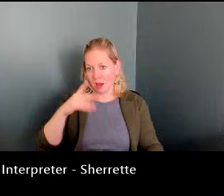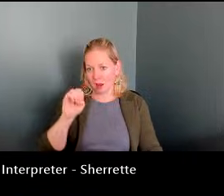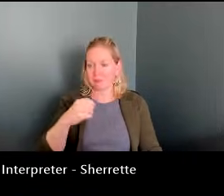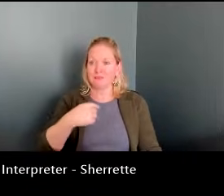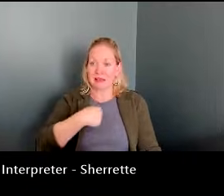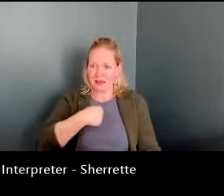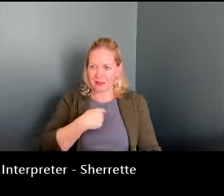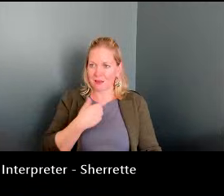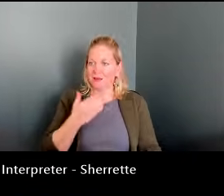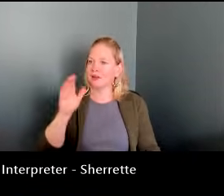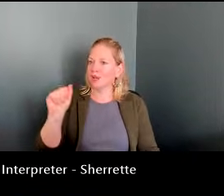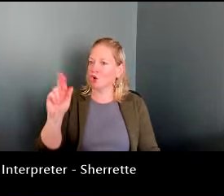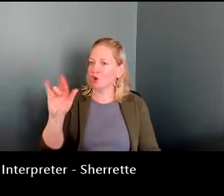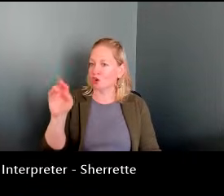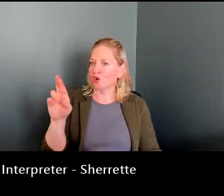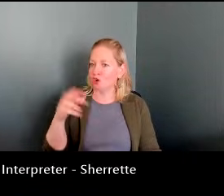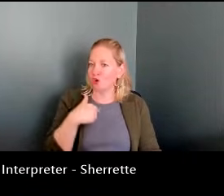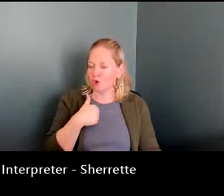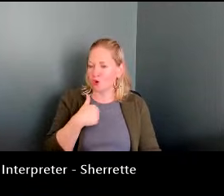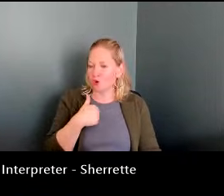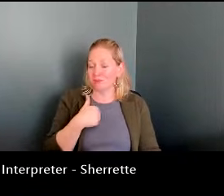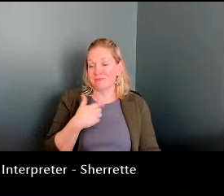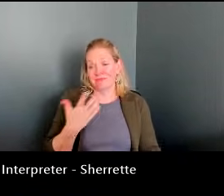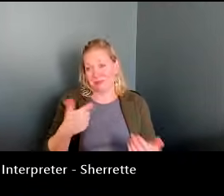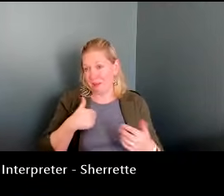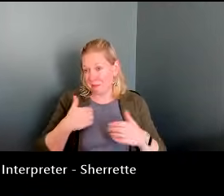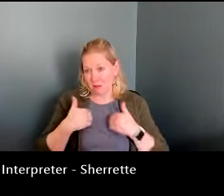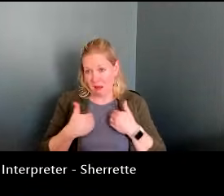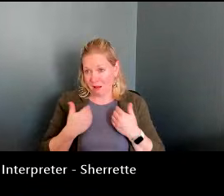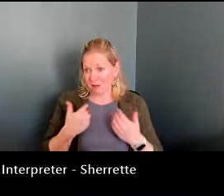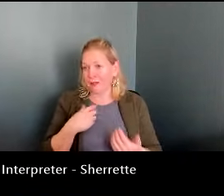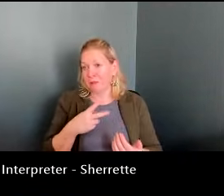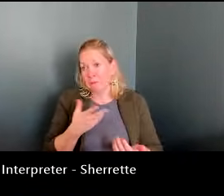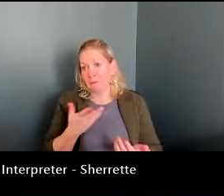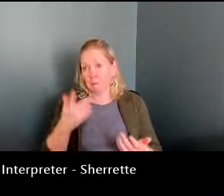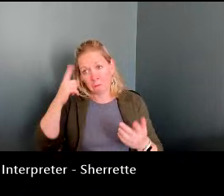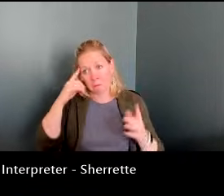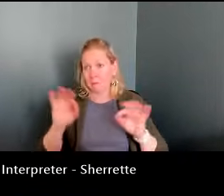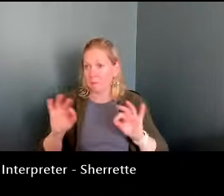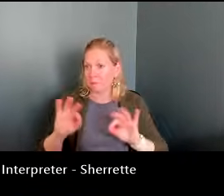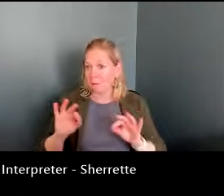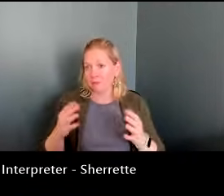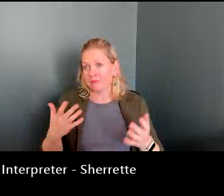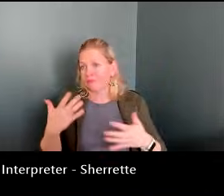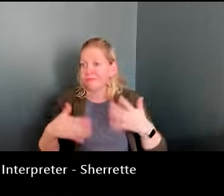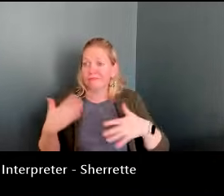And again, at a young age, as a kid, I'm not thinking nothing much of it like, you know,